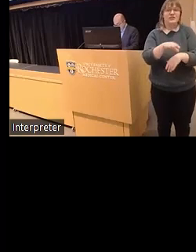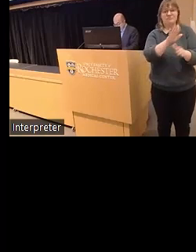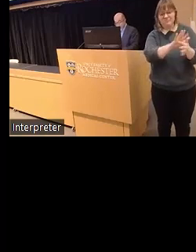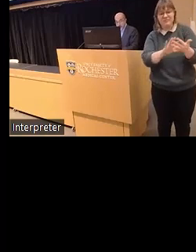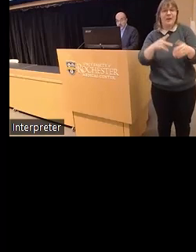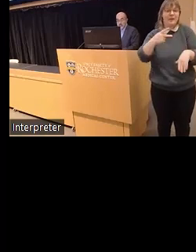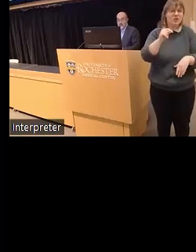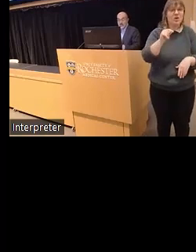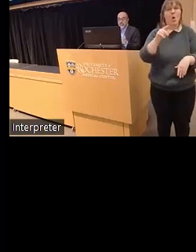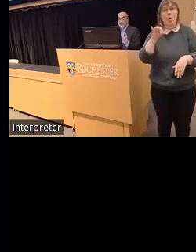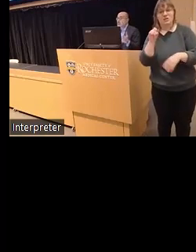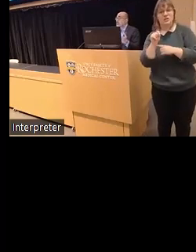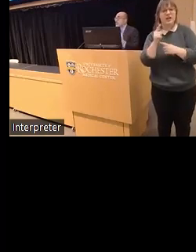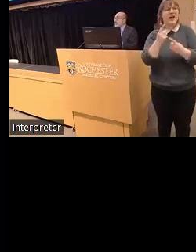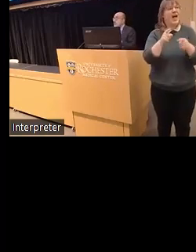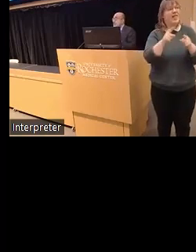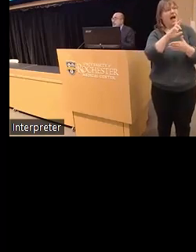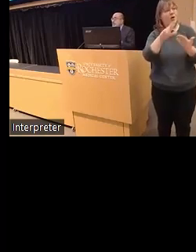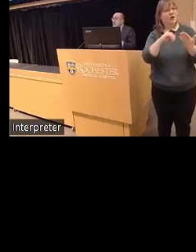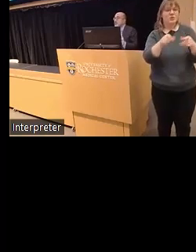same in three and six months so this gives you a sense of you know we're sticking to the